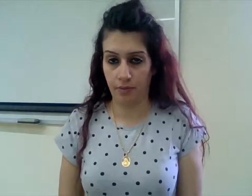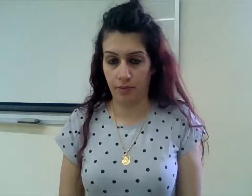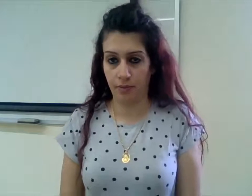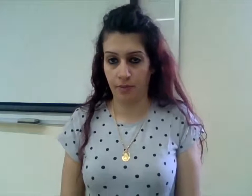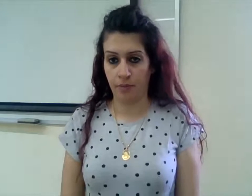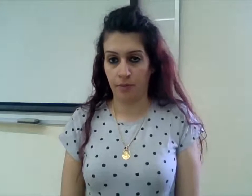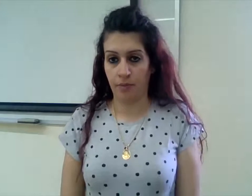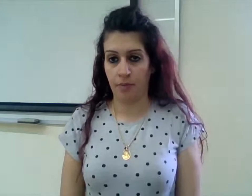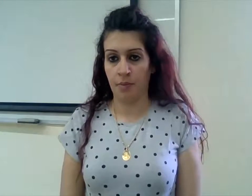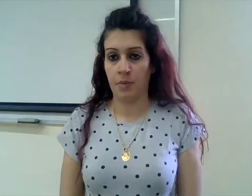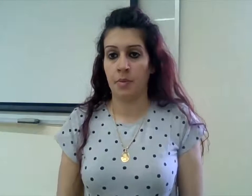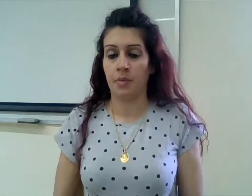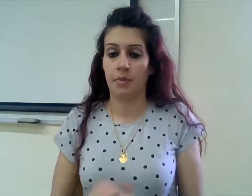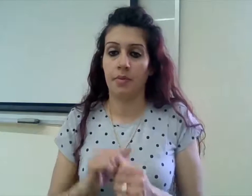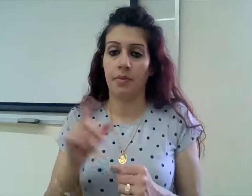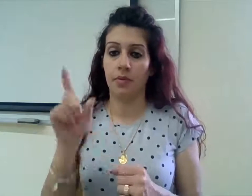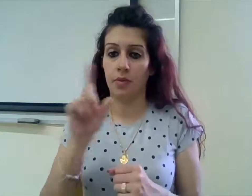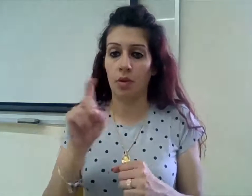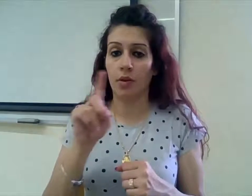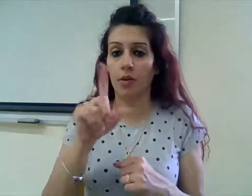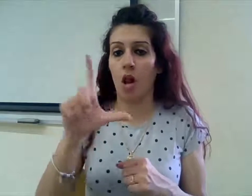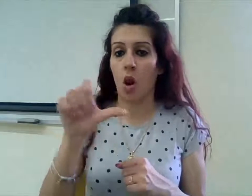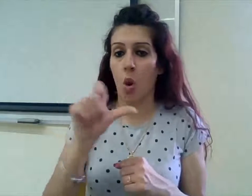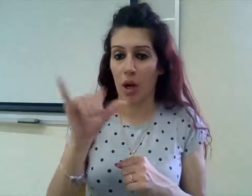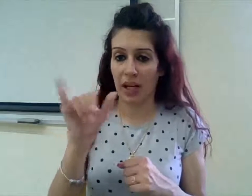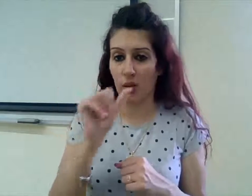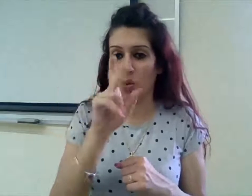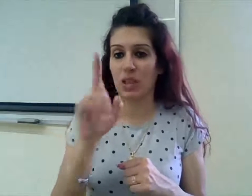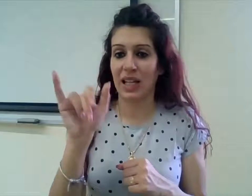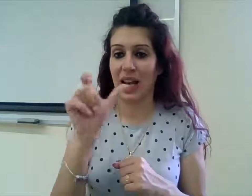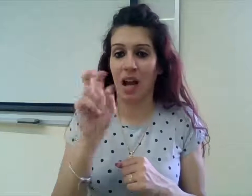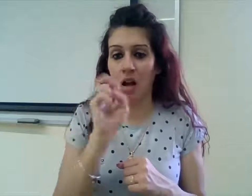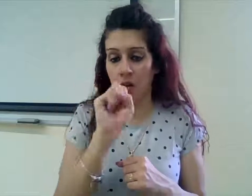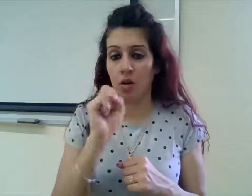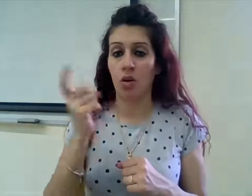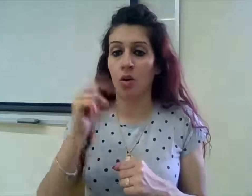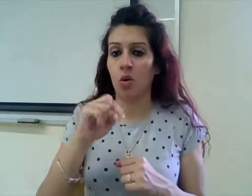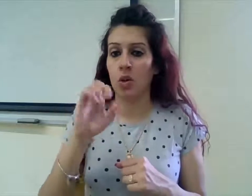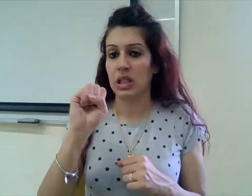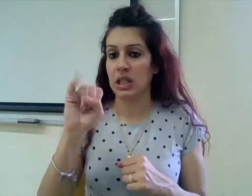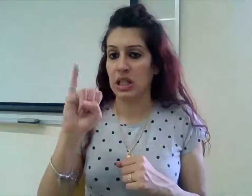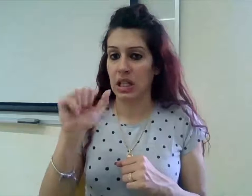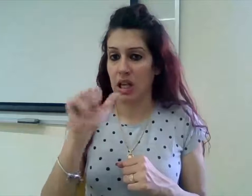but rather we work with organisations that do create content in formats that